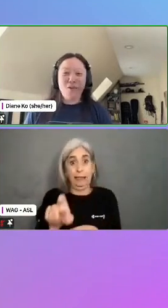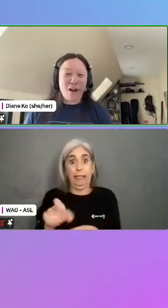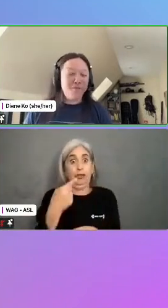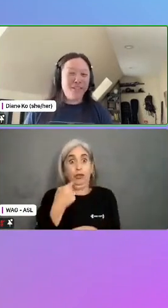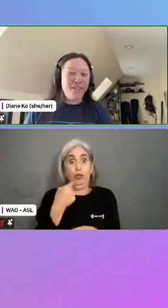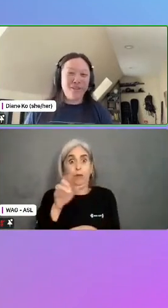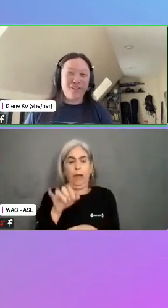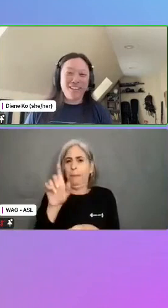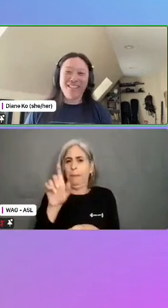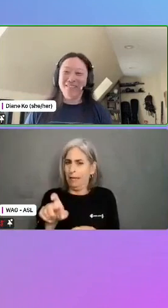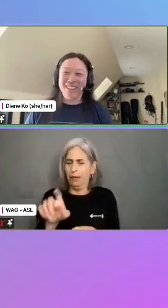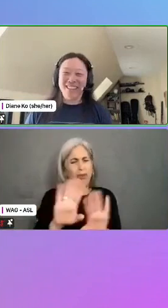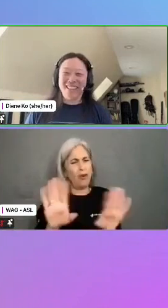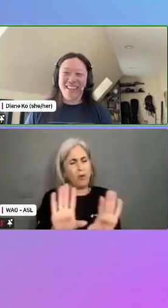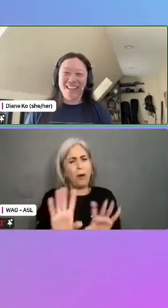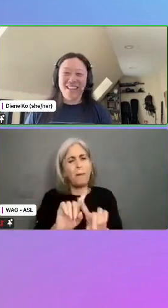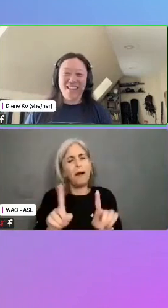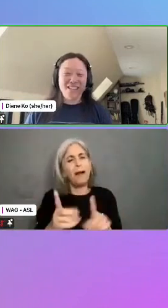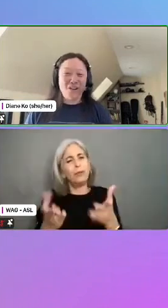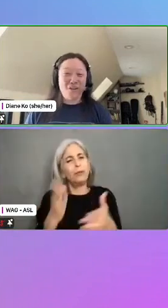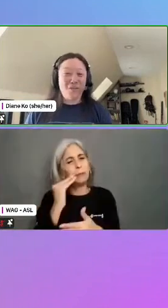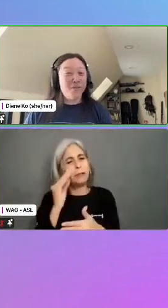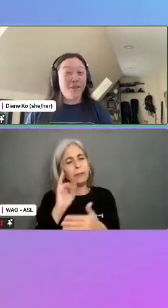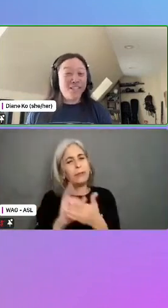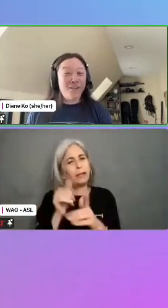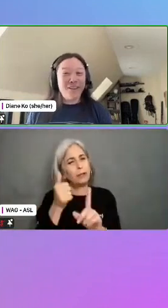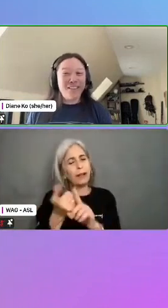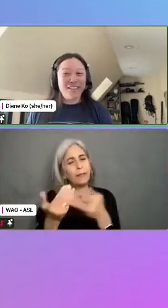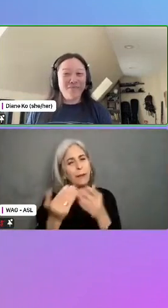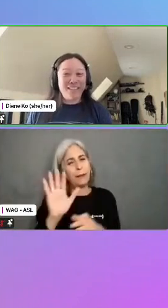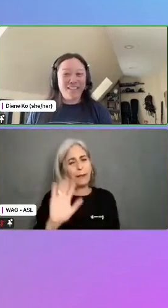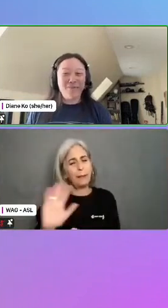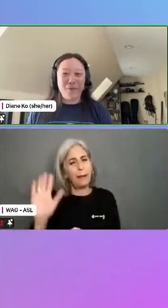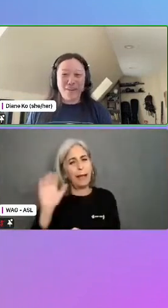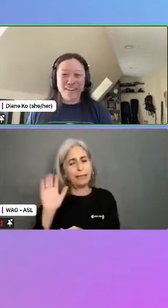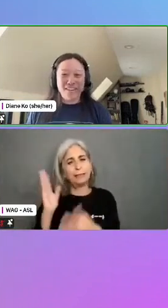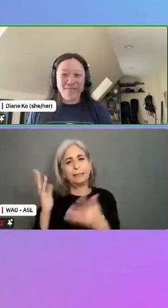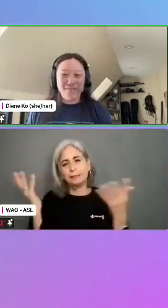past value, we can also make it easier for component consumers use our component